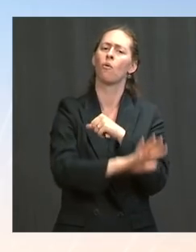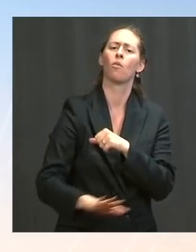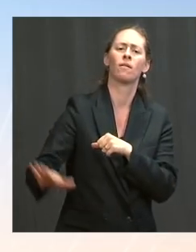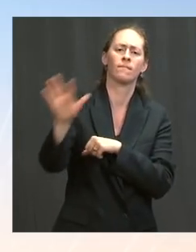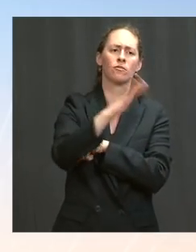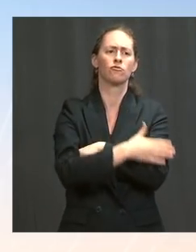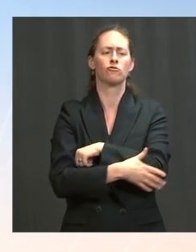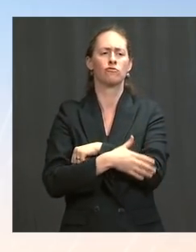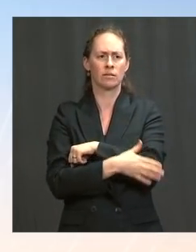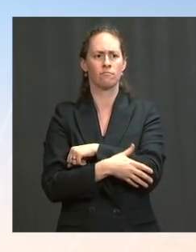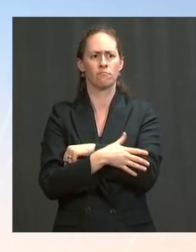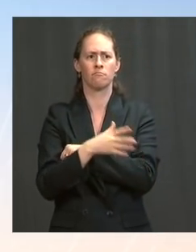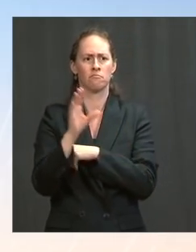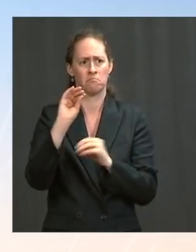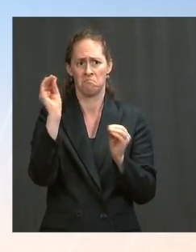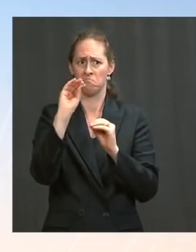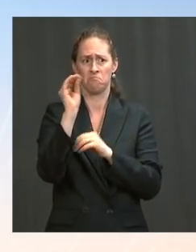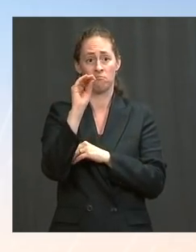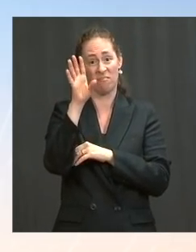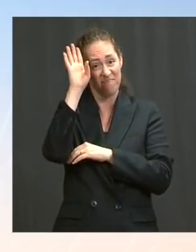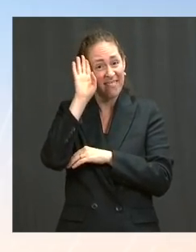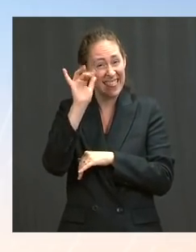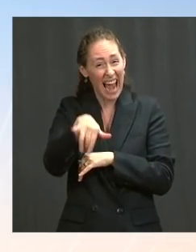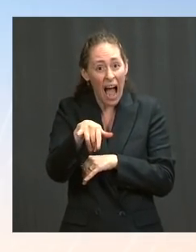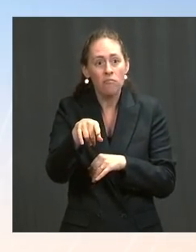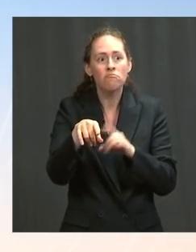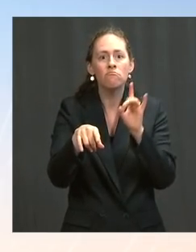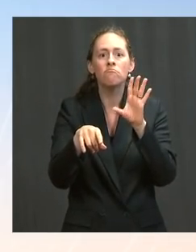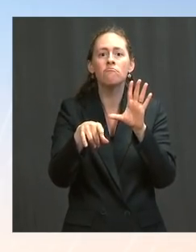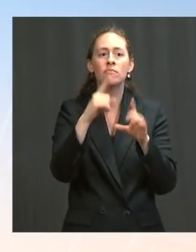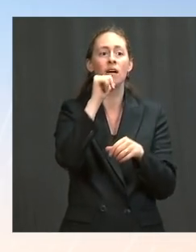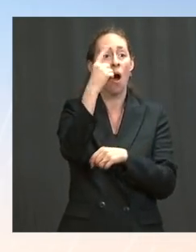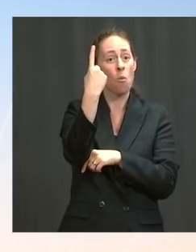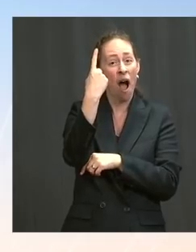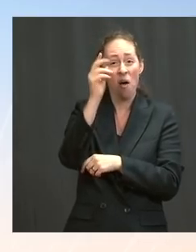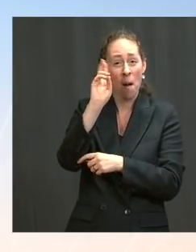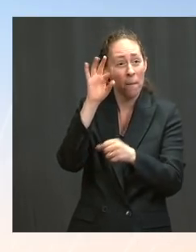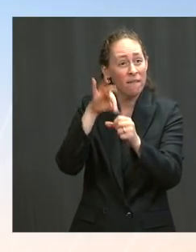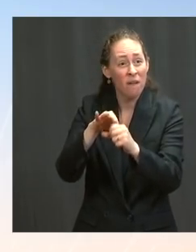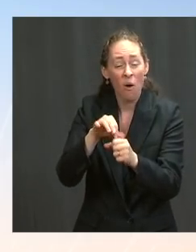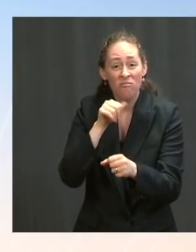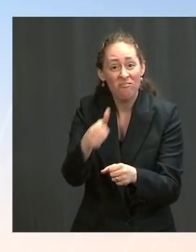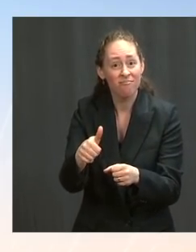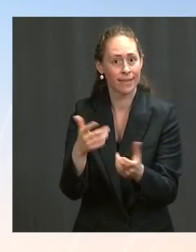That funding has been used to keep cops on the beat. The Press: But at the time, that was sold as: These local police departments might have